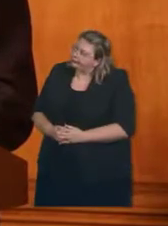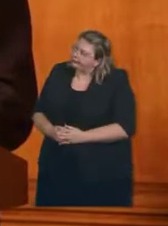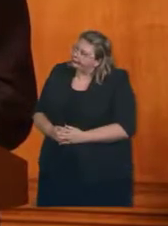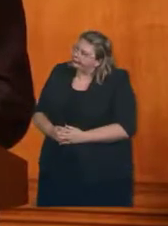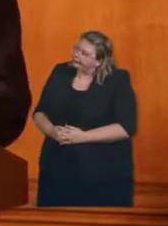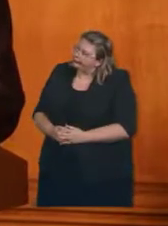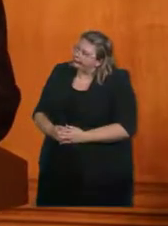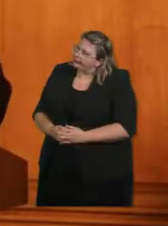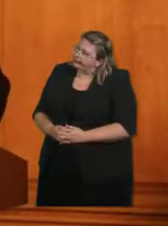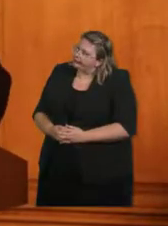Thank you very much